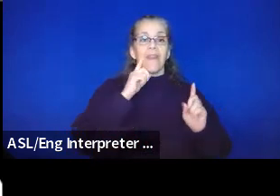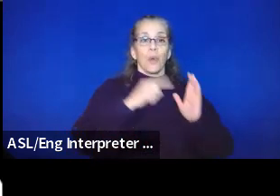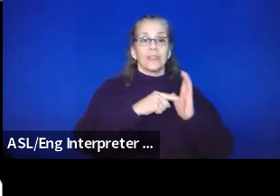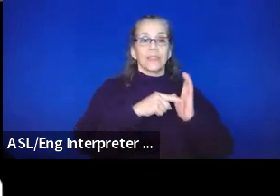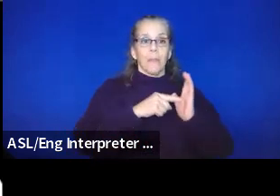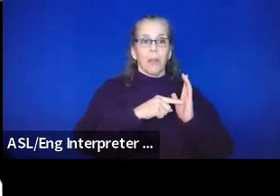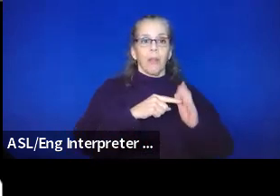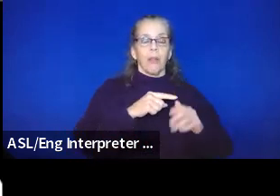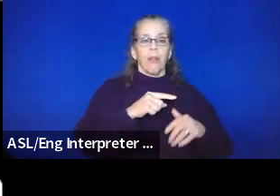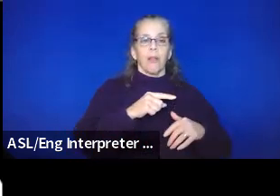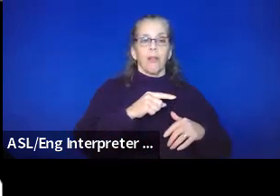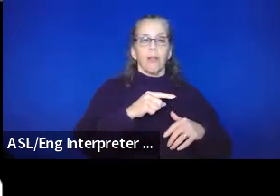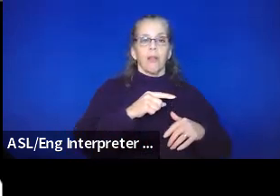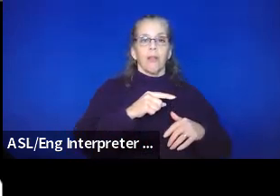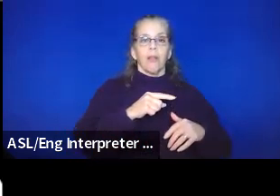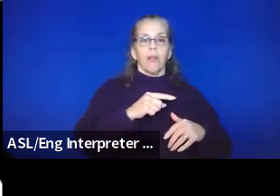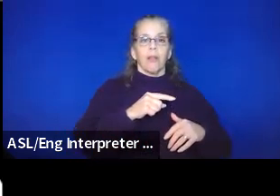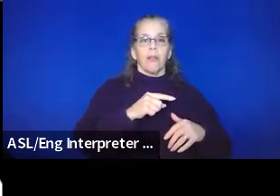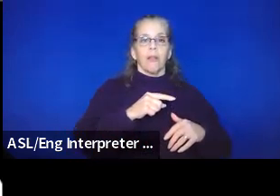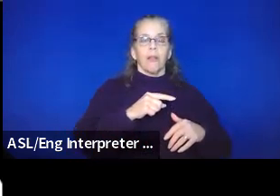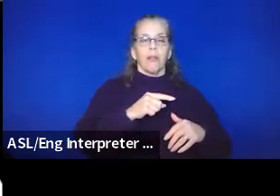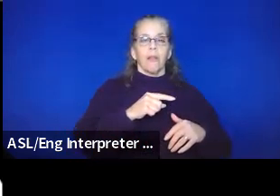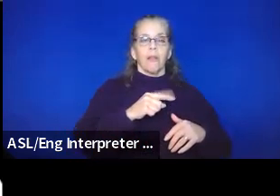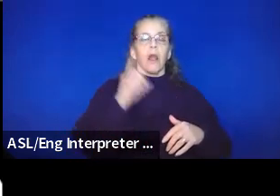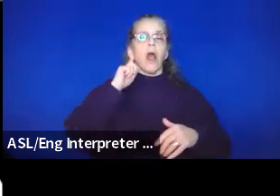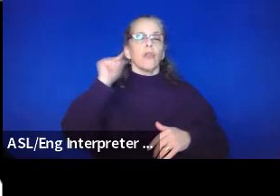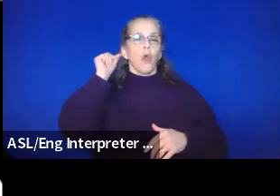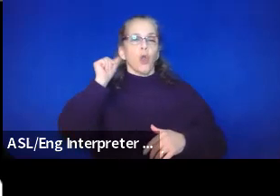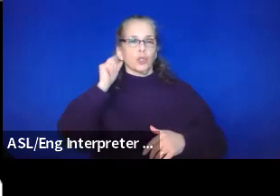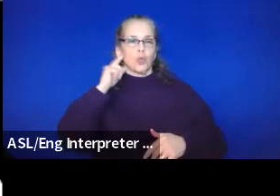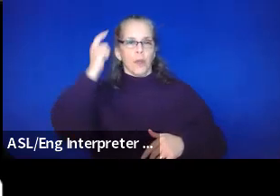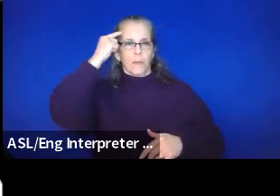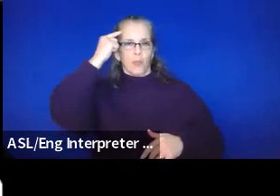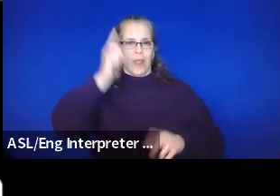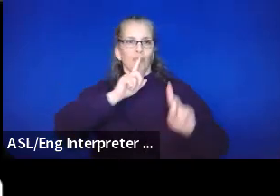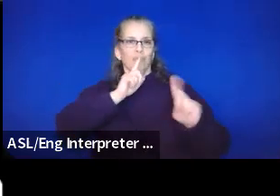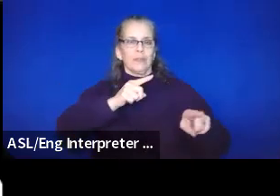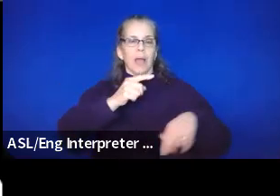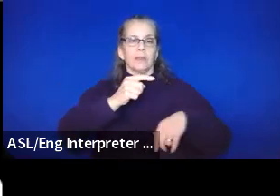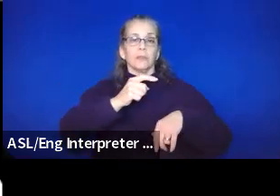womb, to the mother's voice, and it's rapid and compressed the first few years in life.